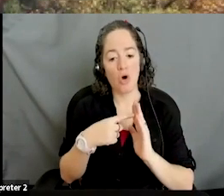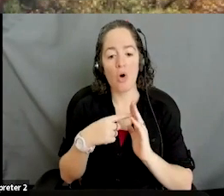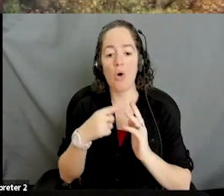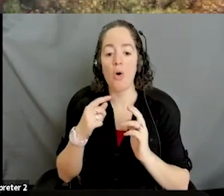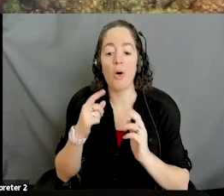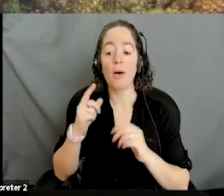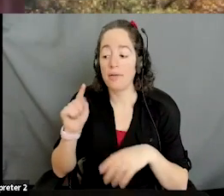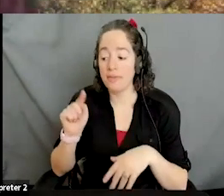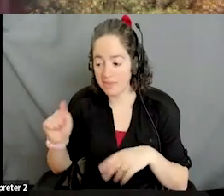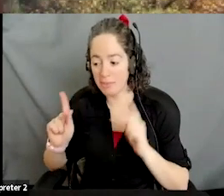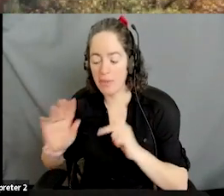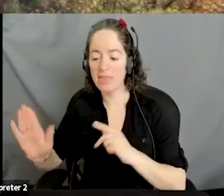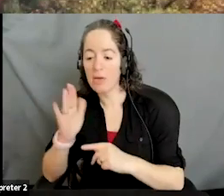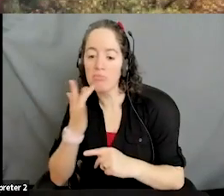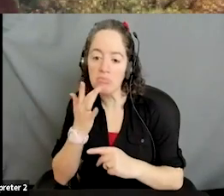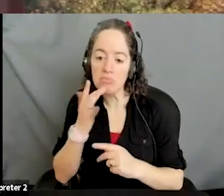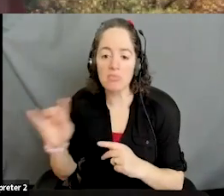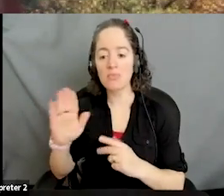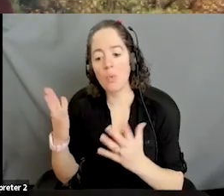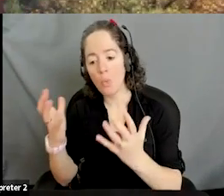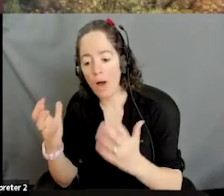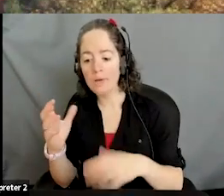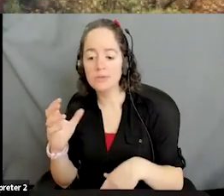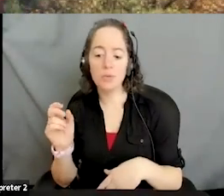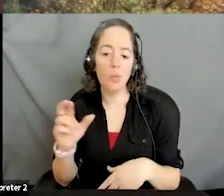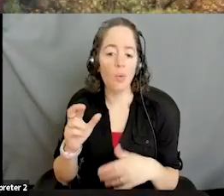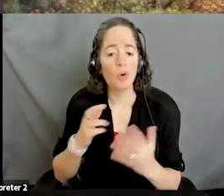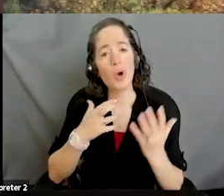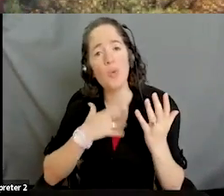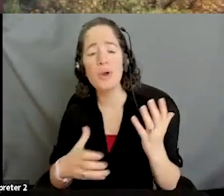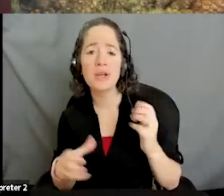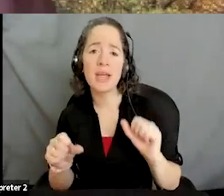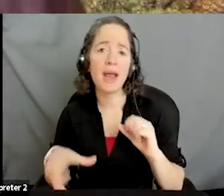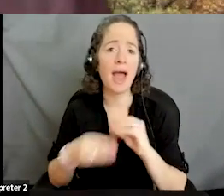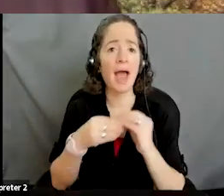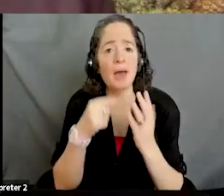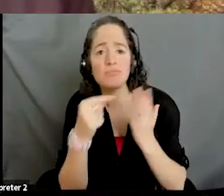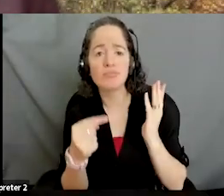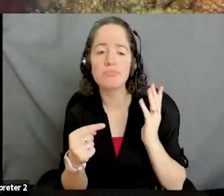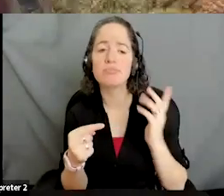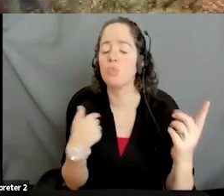Starting to see some patterns. That helped a lot in adding context to the technical stuff that we knew about,